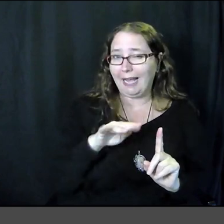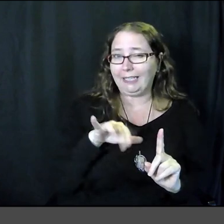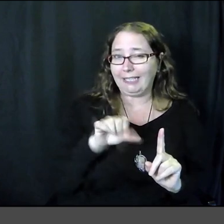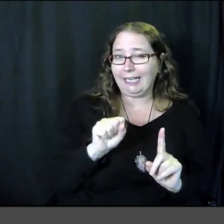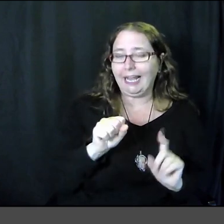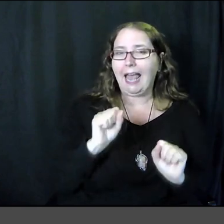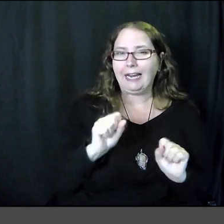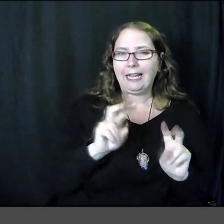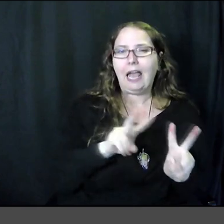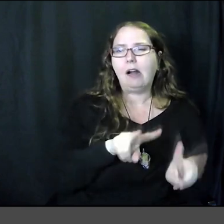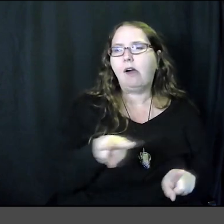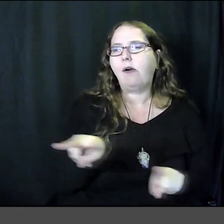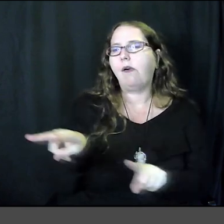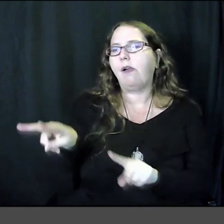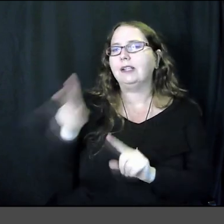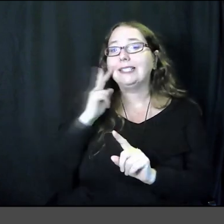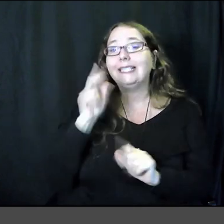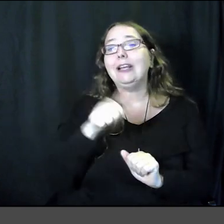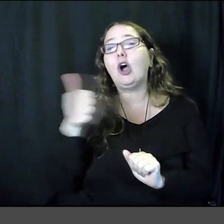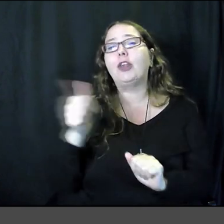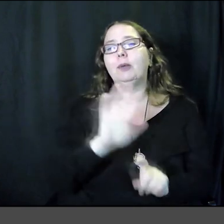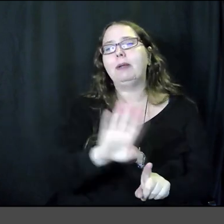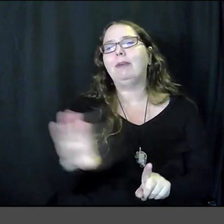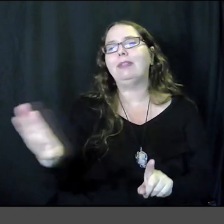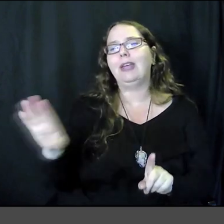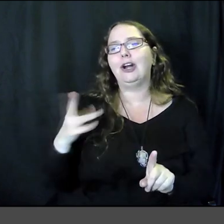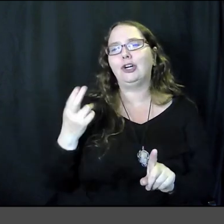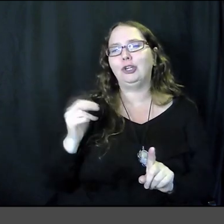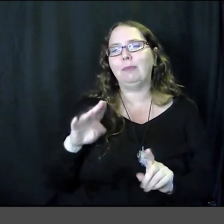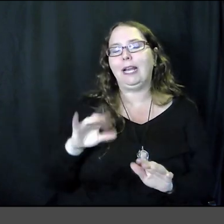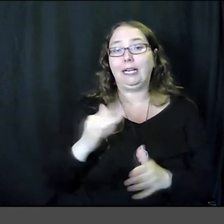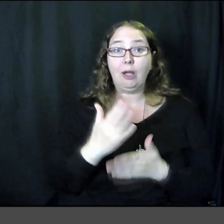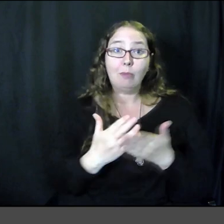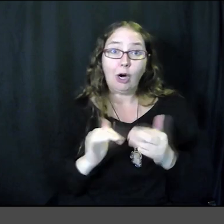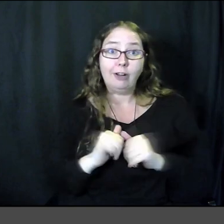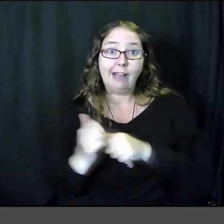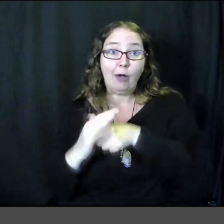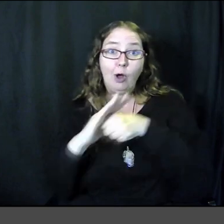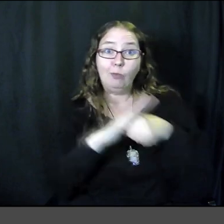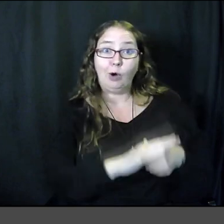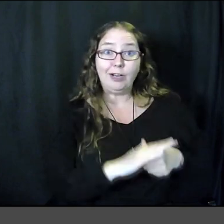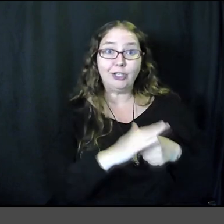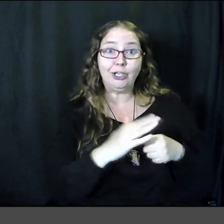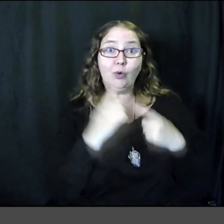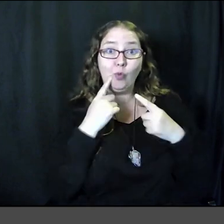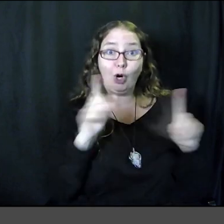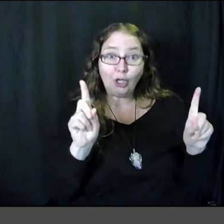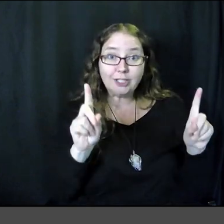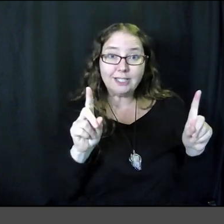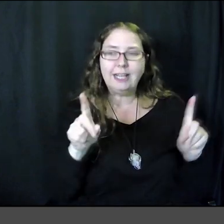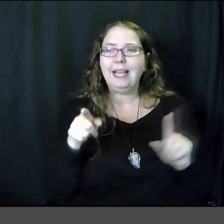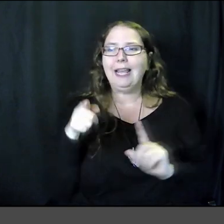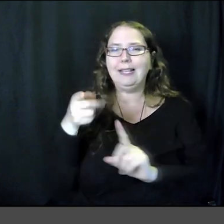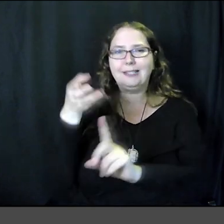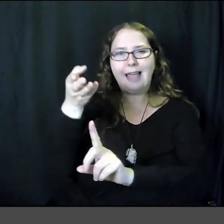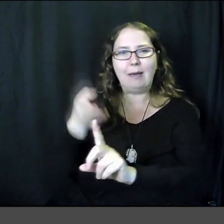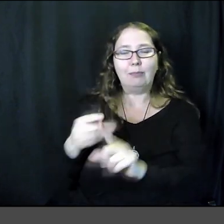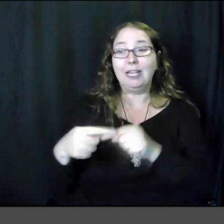SO PART OF THE WAY THAT OPPRESSION WORKS IS YOU STRIP THE OTHER OF THEIR HUMANITY, OF HUMANITY, YOU STRIP THEM OF BEING HUMAN BEINGS,